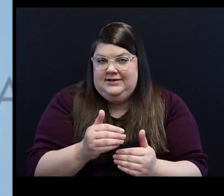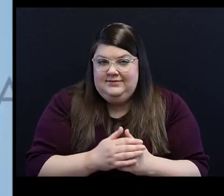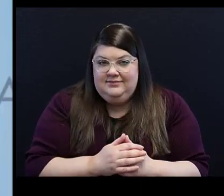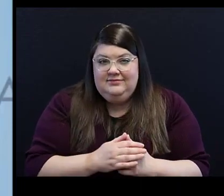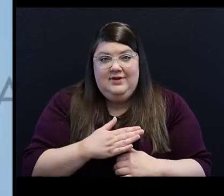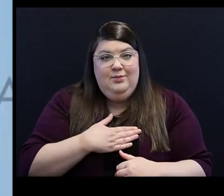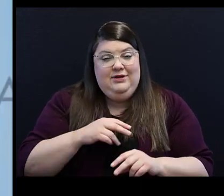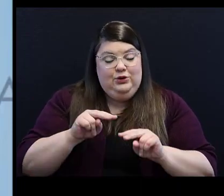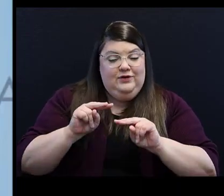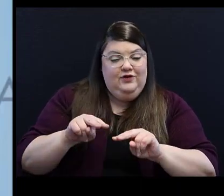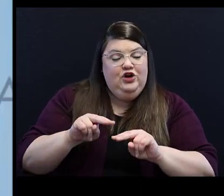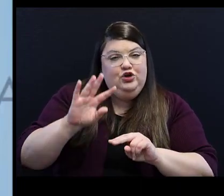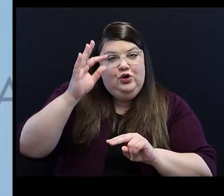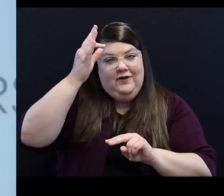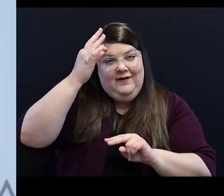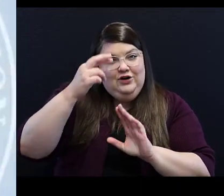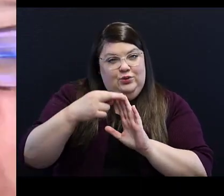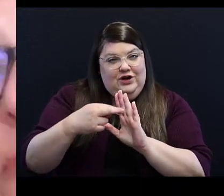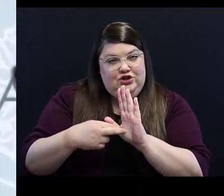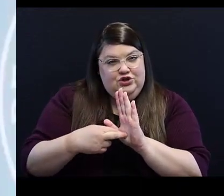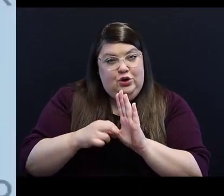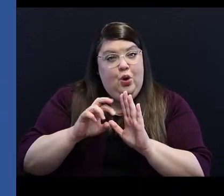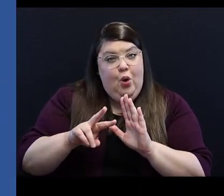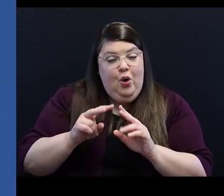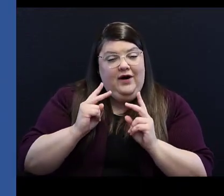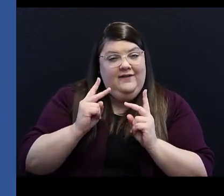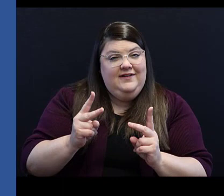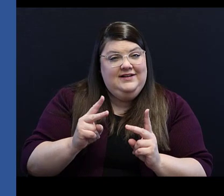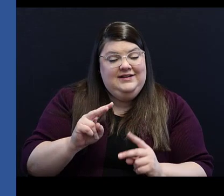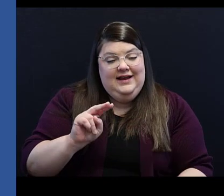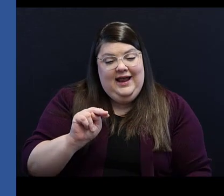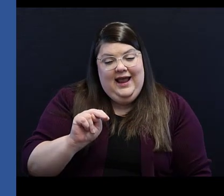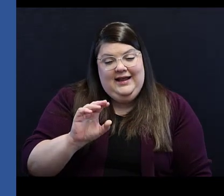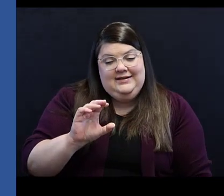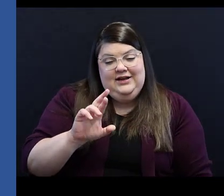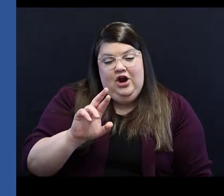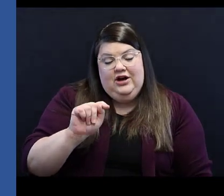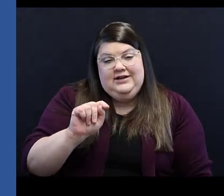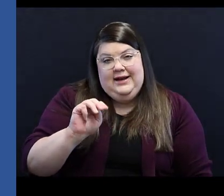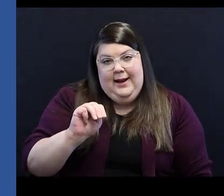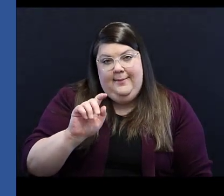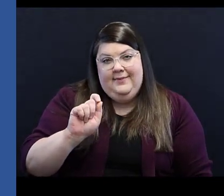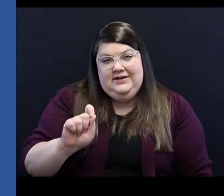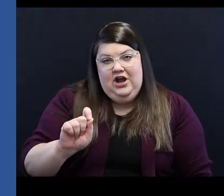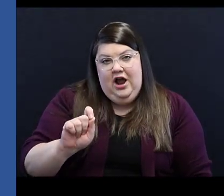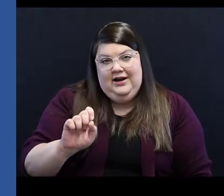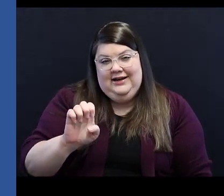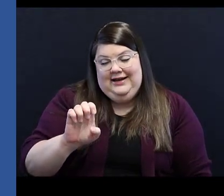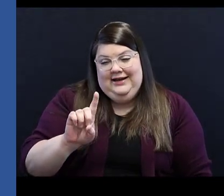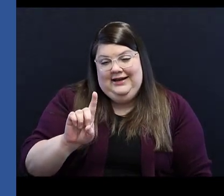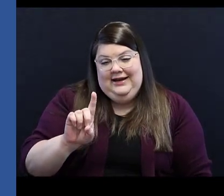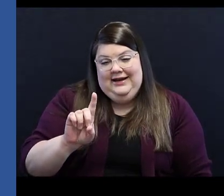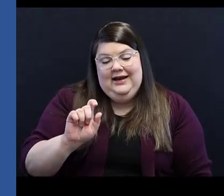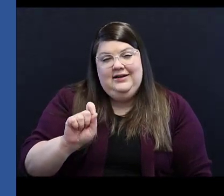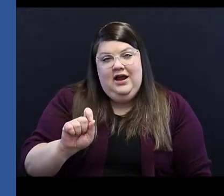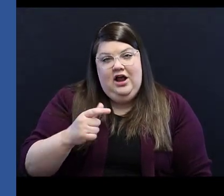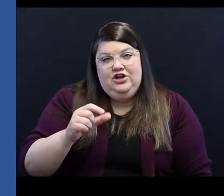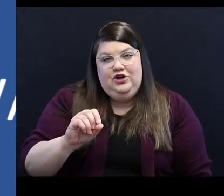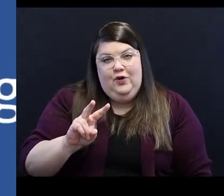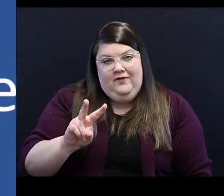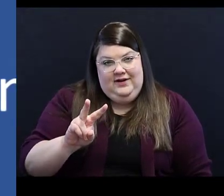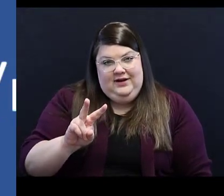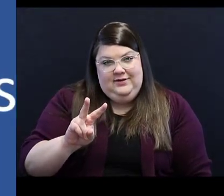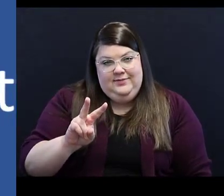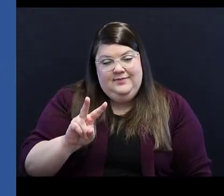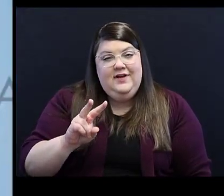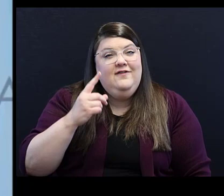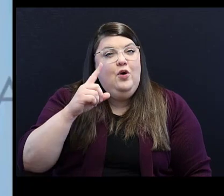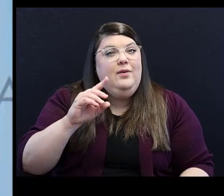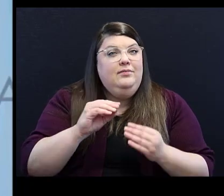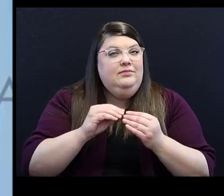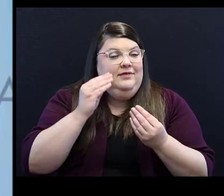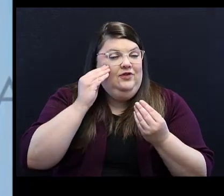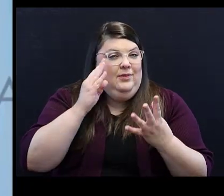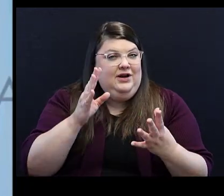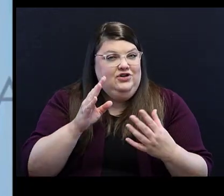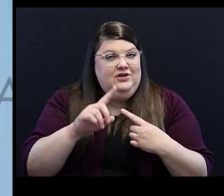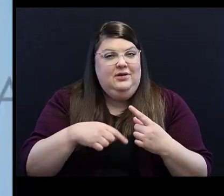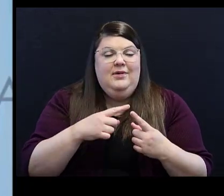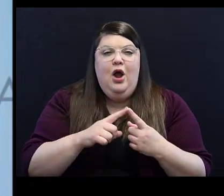Please refer to the Federal Register or visit ncrtm.ed.gov/ for information on where and